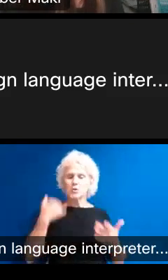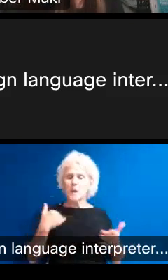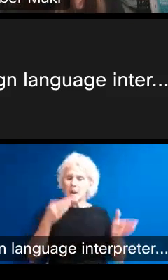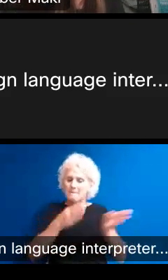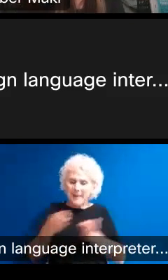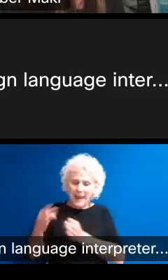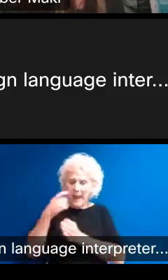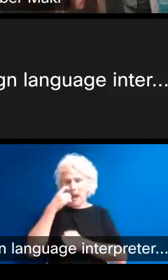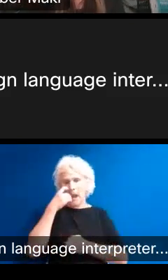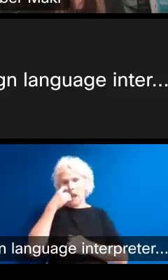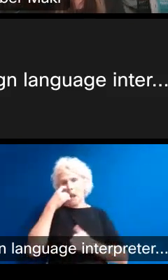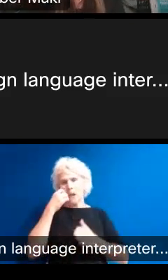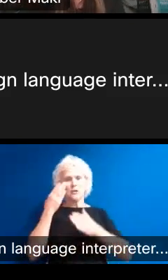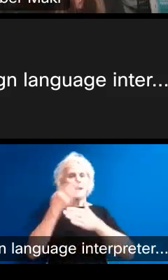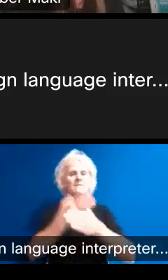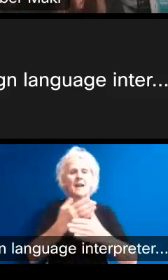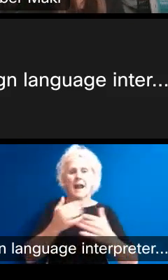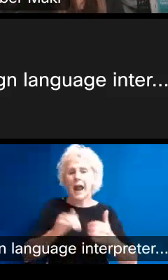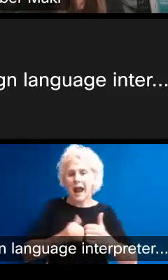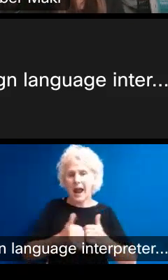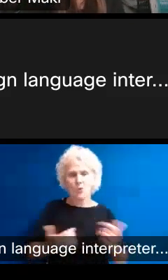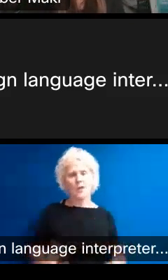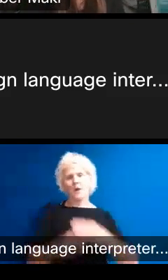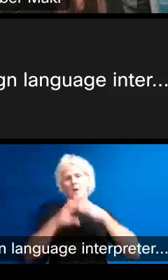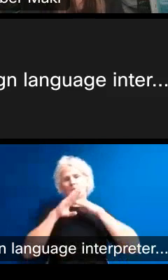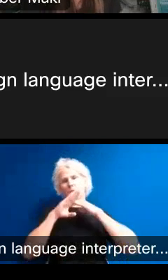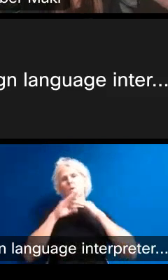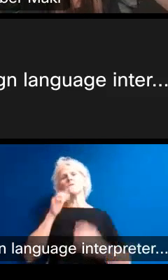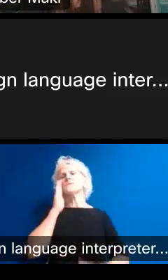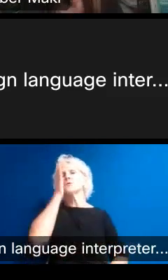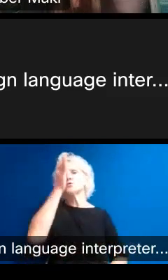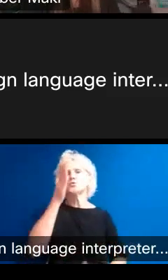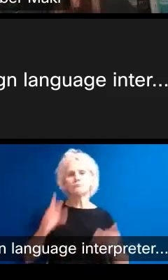person to avoid future crisis. So, what can we learn from what happened that led